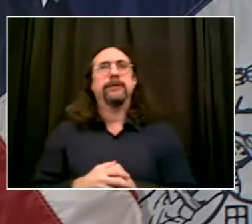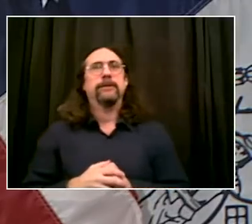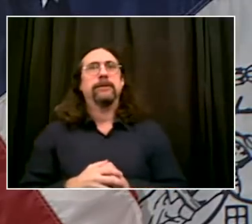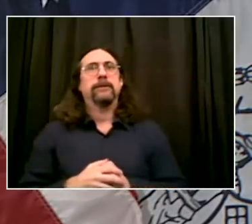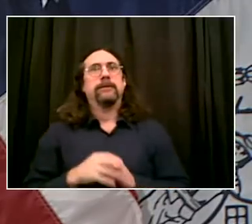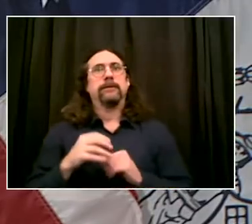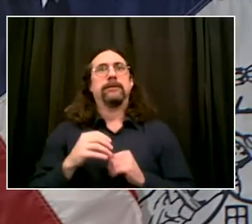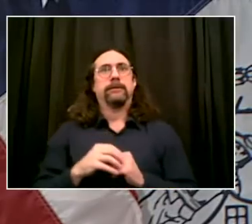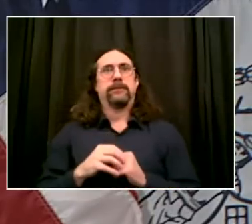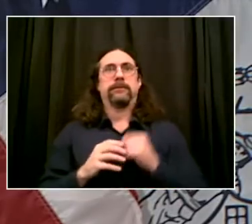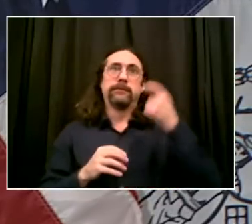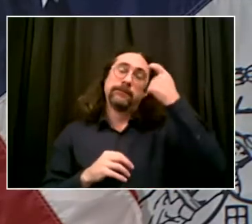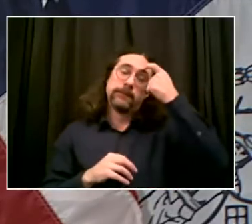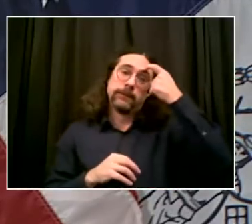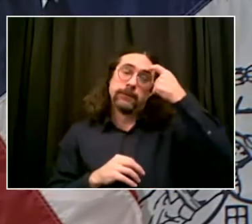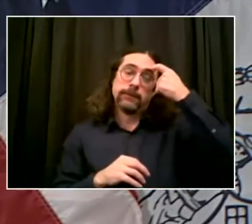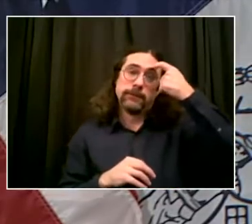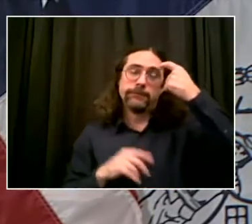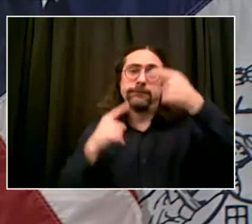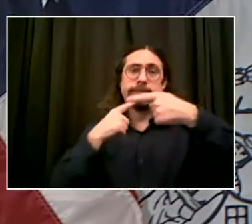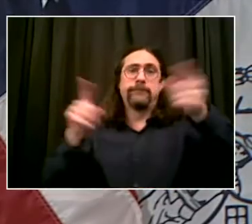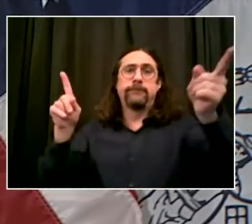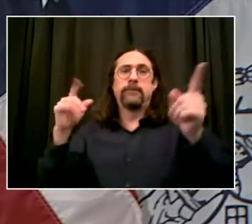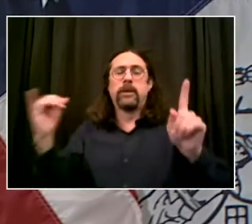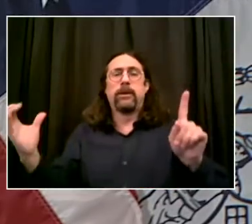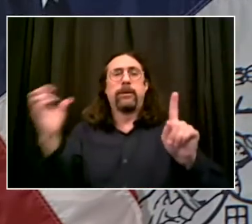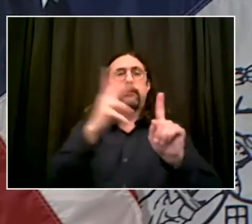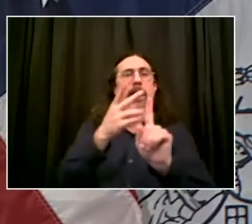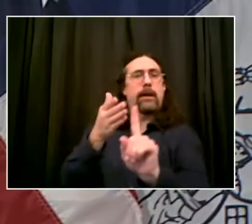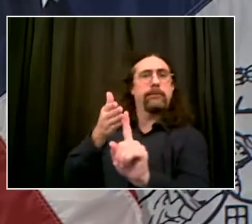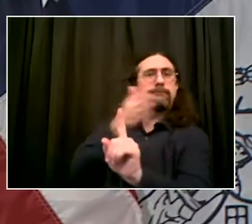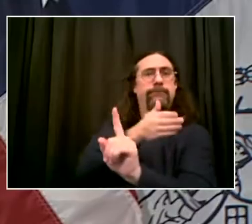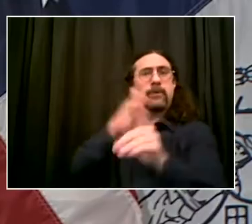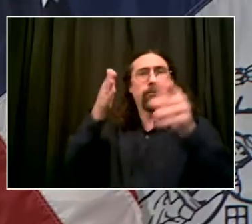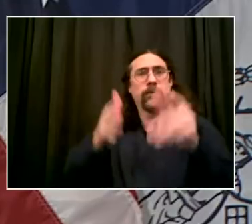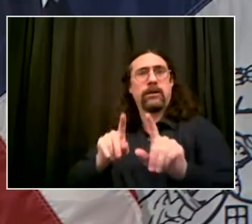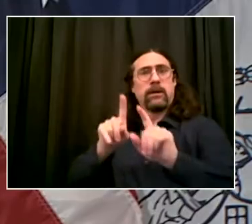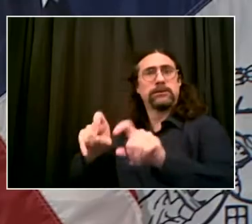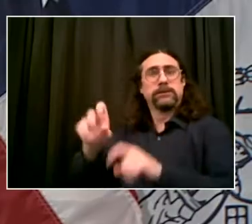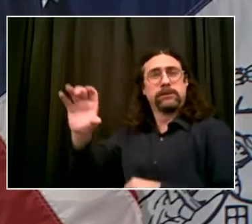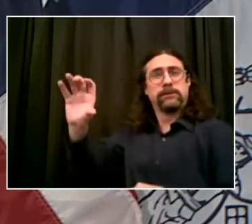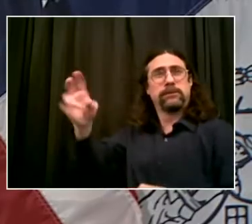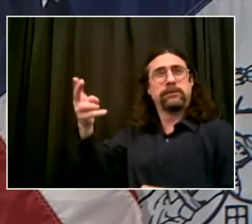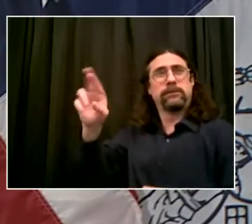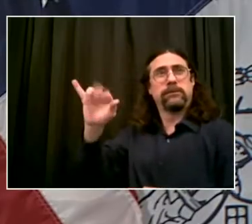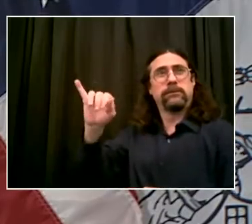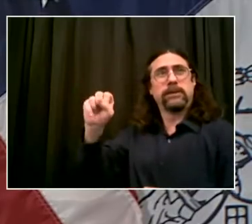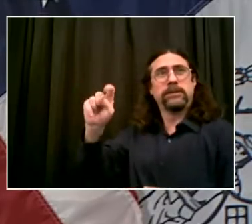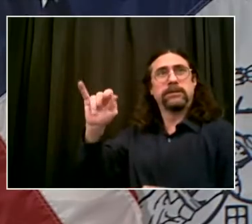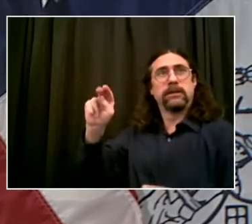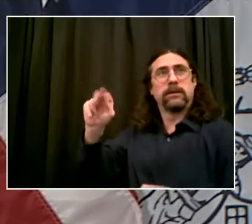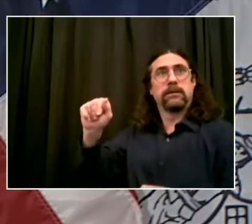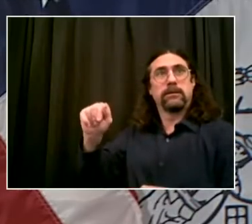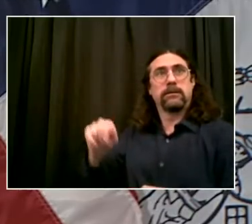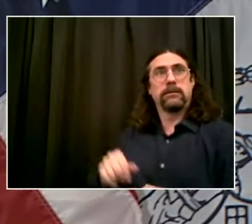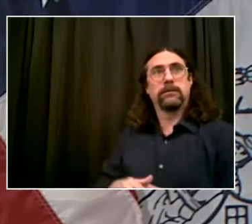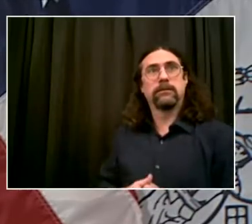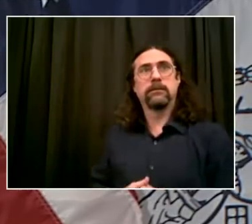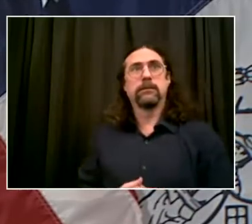WE WIWIL LGO BACK TO CHRISTINA FOR THE NEXT QUESTION. Reportee: r I AM R RDYEA, , ANTHK YOU.